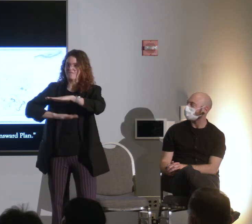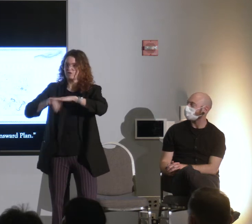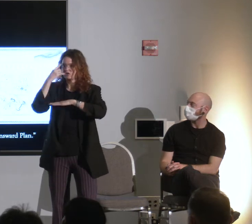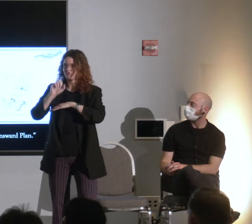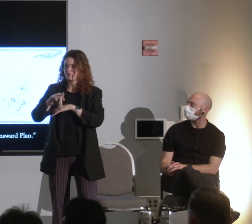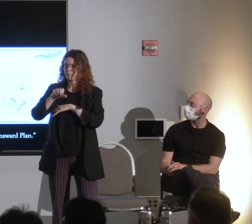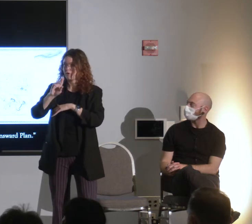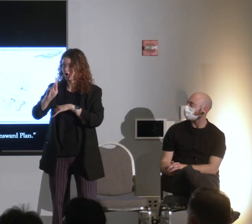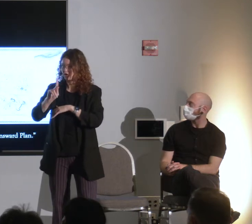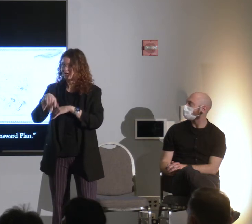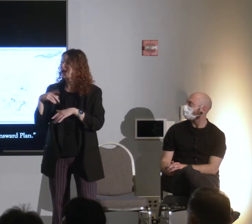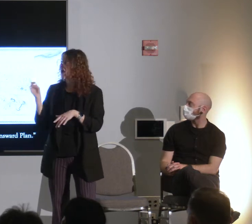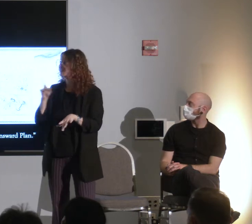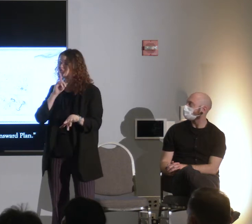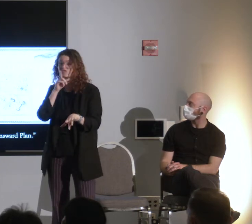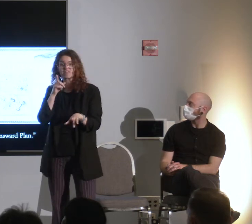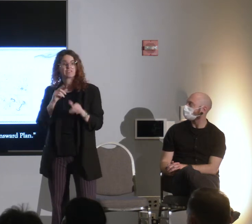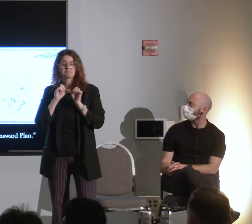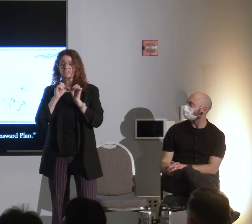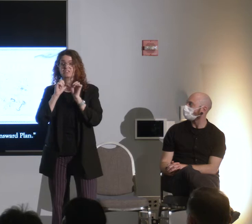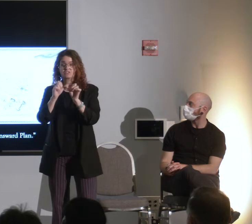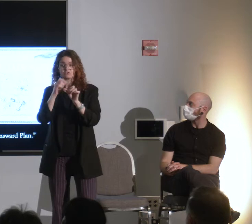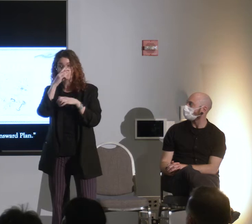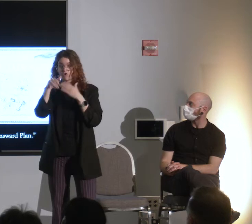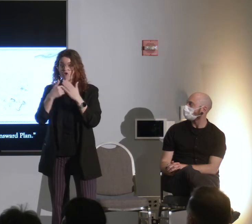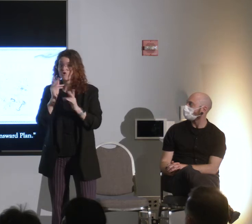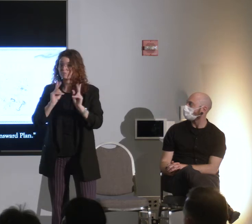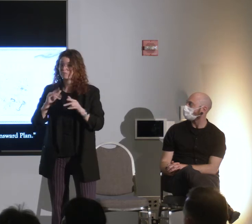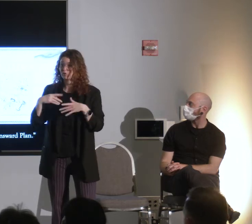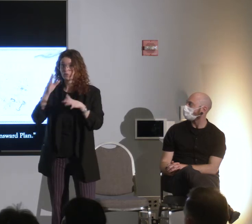one that remains remarkably true to its makers vision.